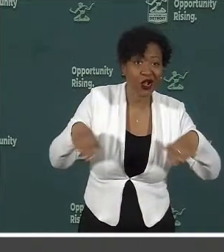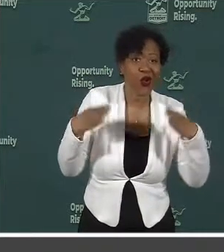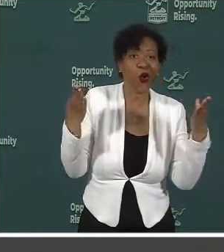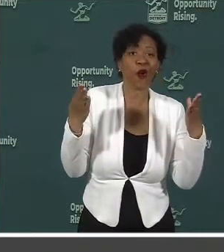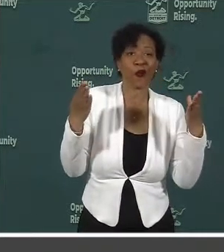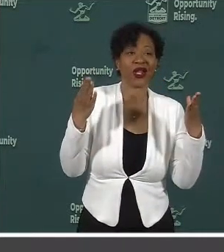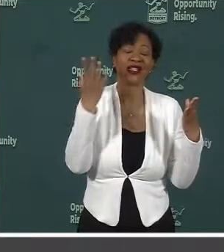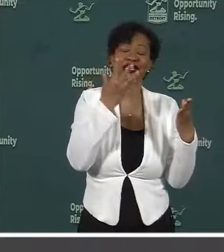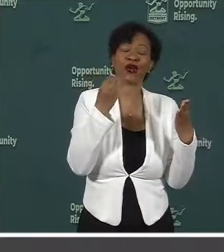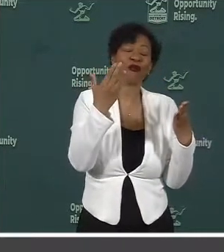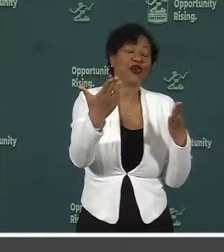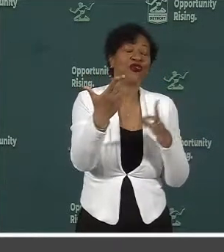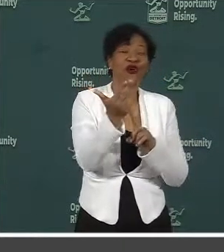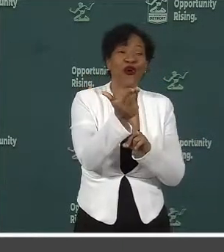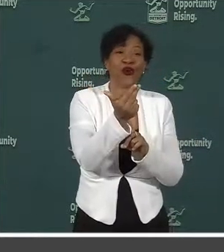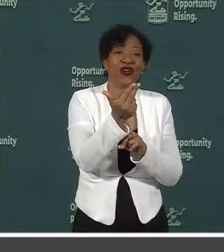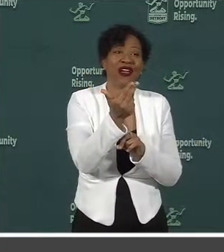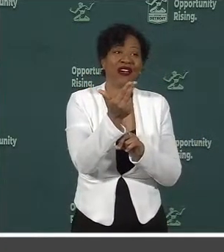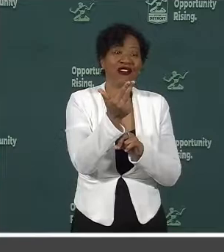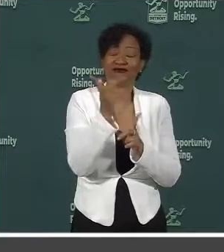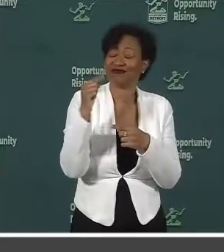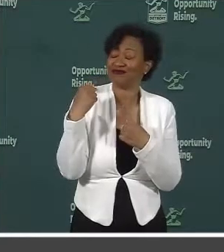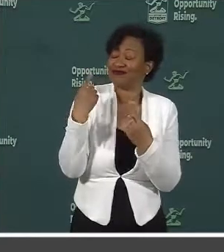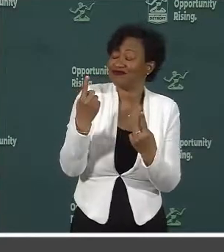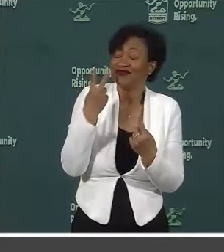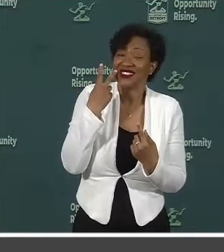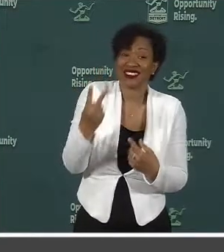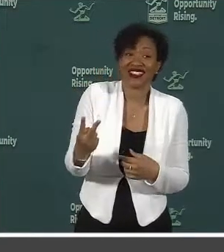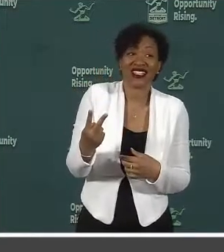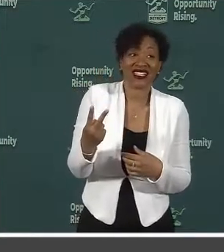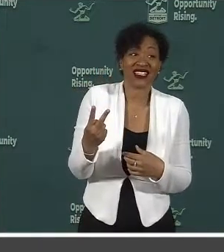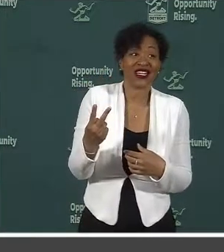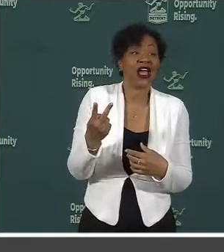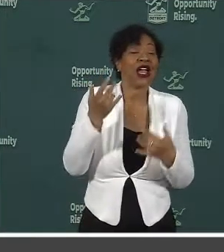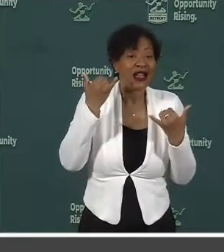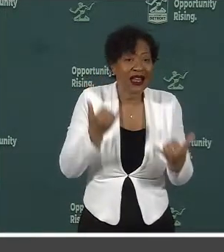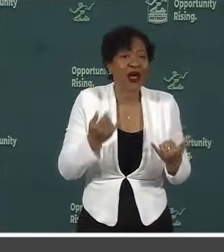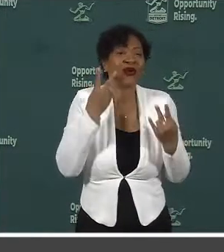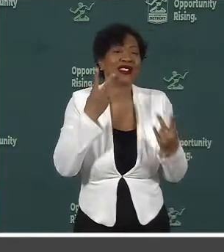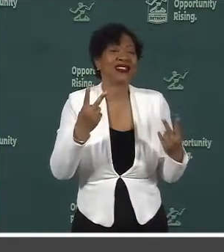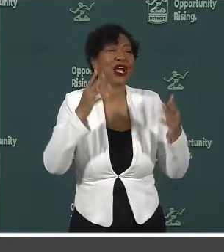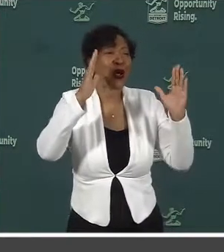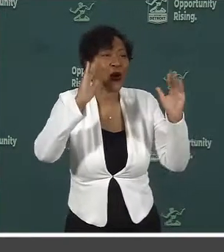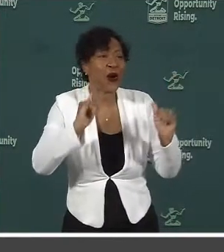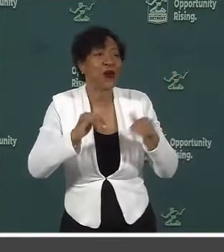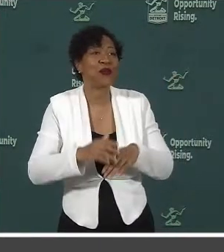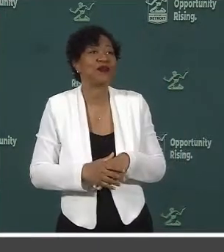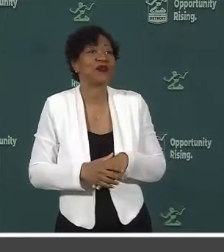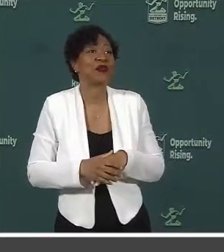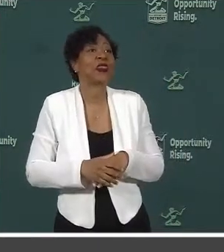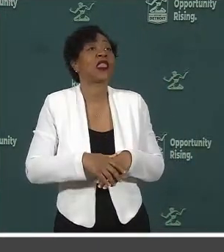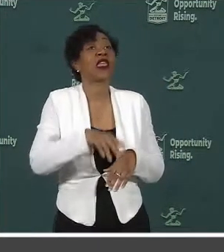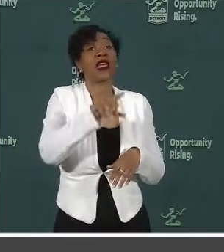BEAUTIFUL HOTELS YOU'VE EVER SEEN AND NOW WE'RE STARTING TO SEE HOPE AND SO WHEN DORITA CAME BACK AND SAID I'LL TAKE